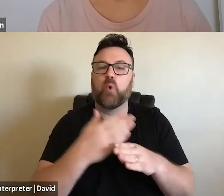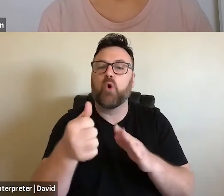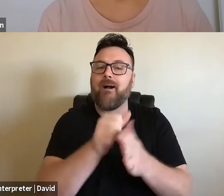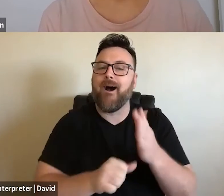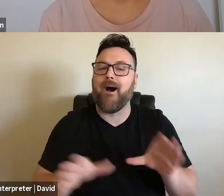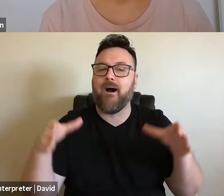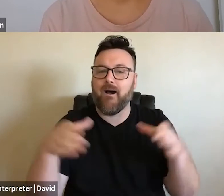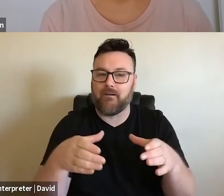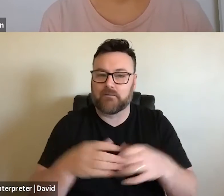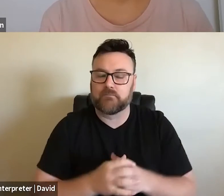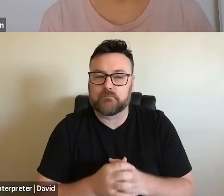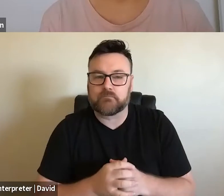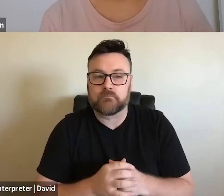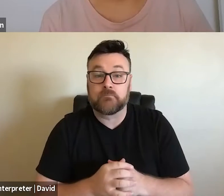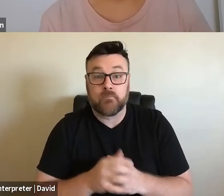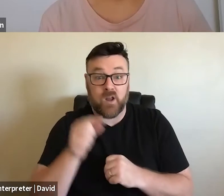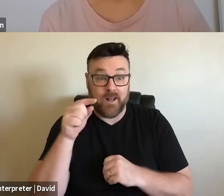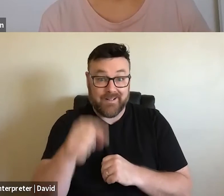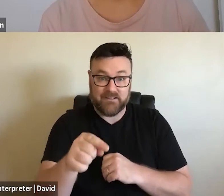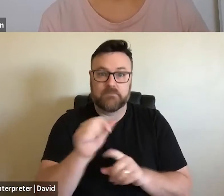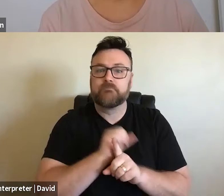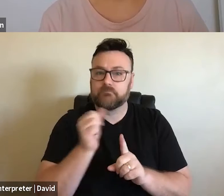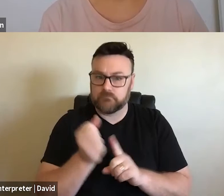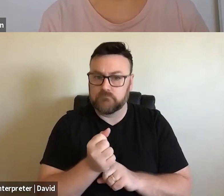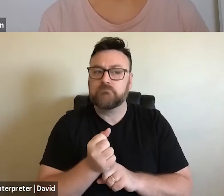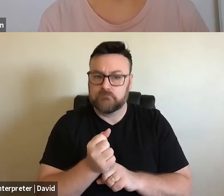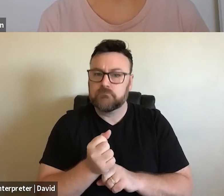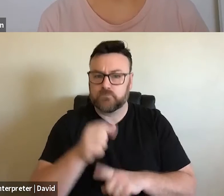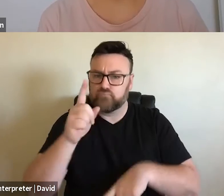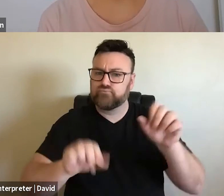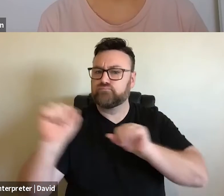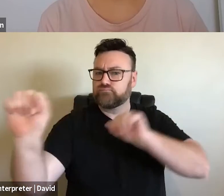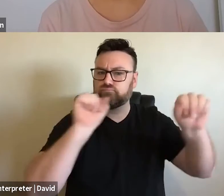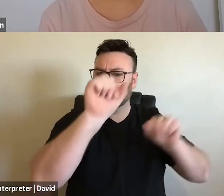So while the situation is undoubtedly different across the jurisdictions, it does feel like